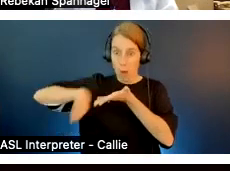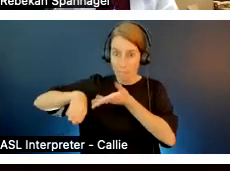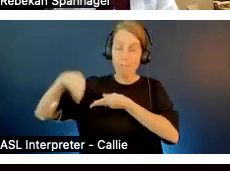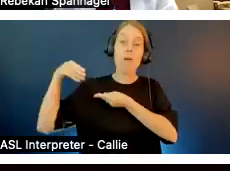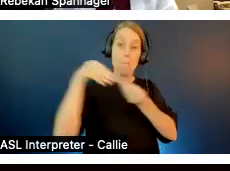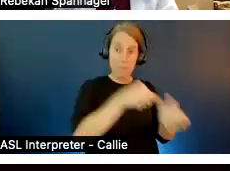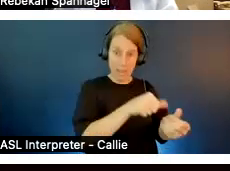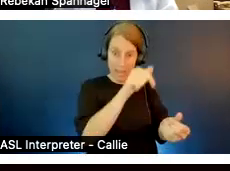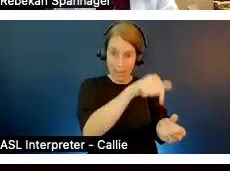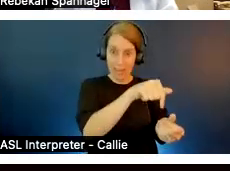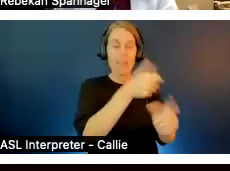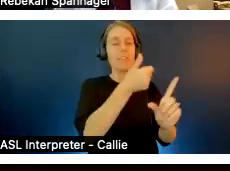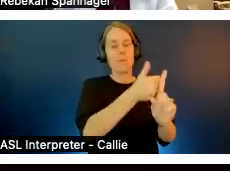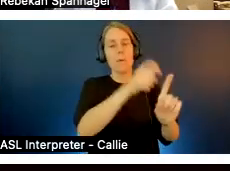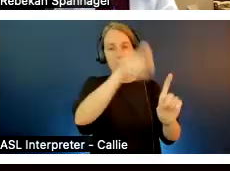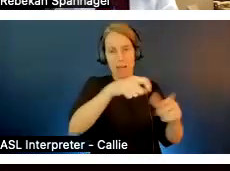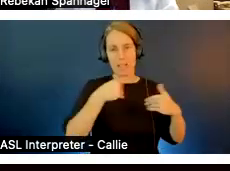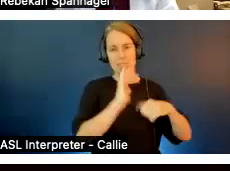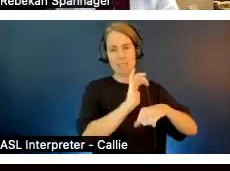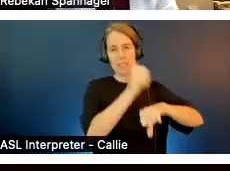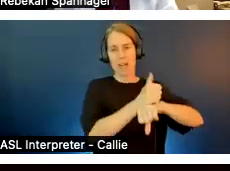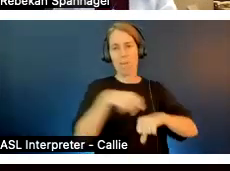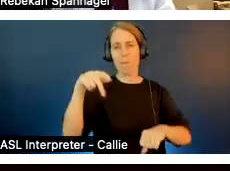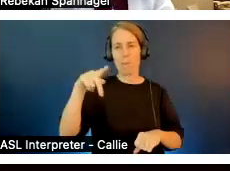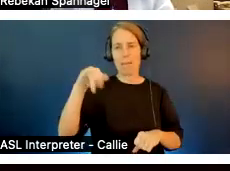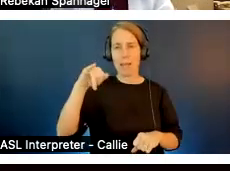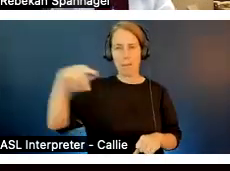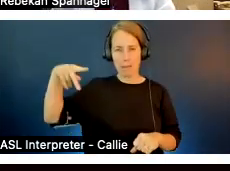meets with their their waiver case manager and they're going through a process of determining